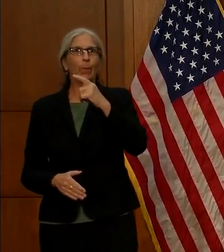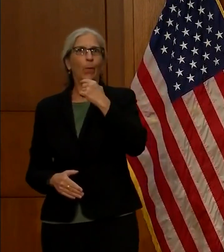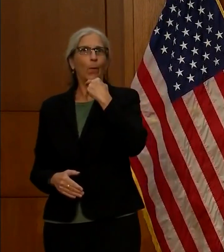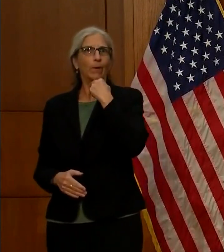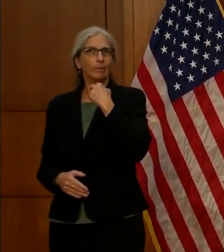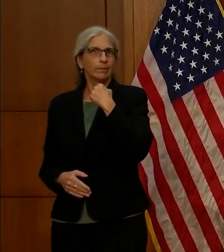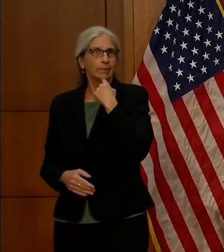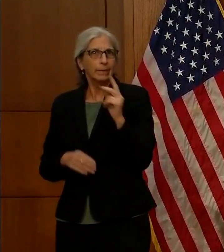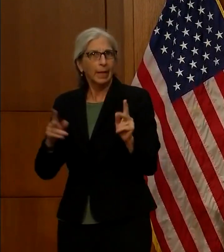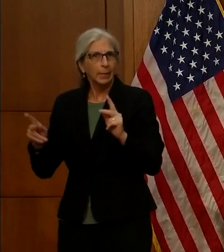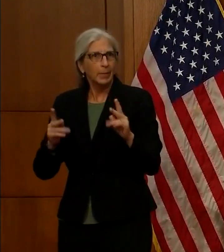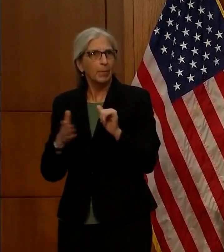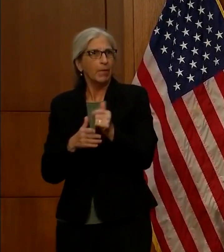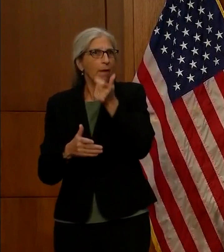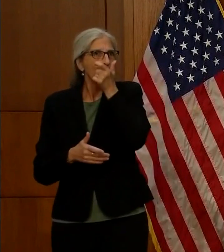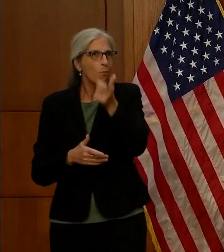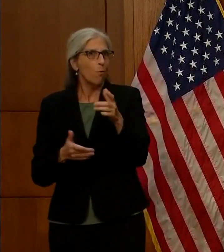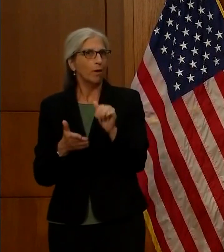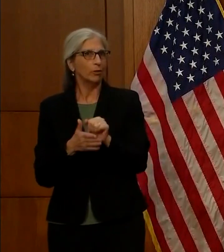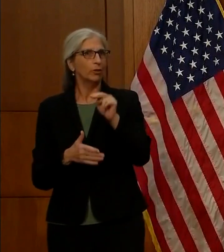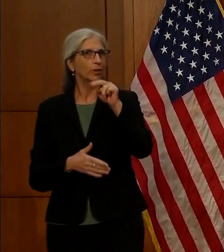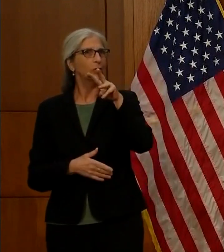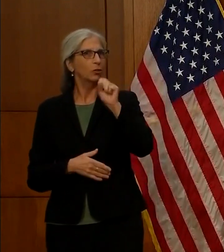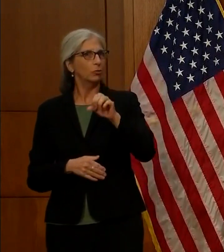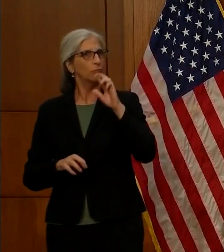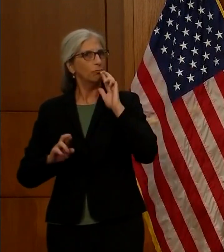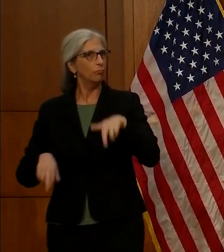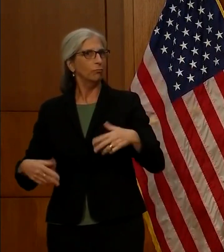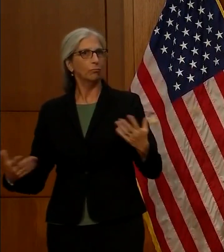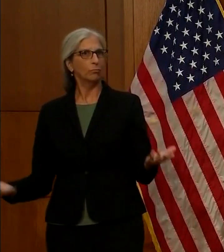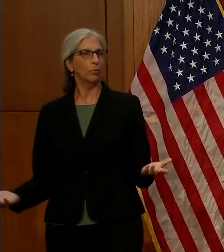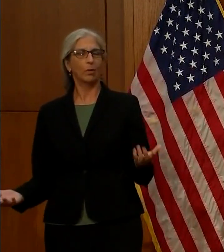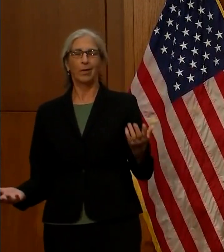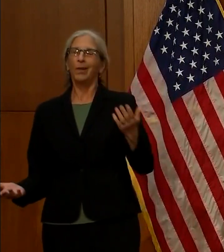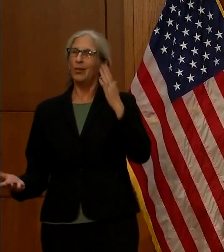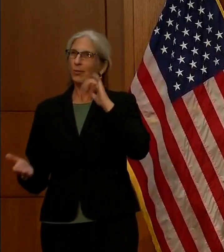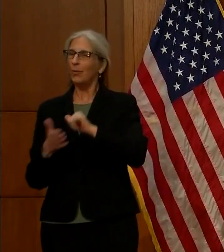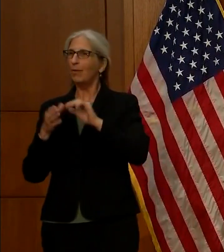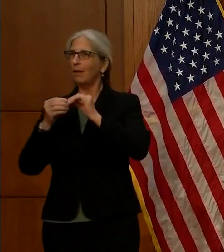OR THE VIEWERS ANYTHING THEY DON'T ALREADY KNOW WHAT NUMBERS